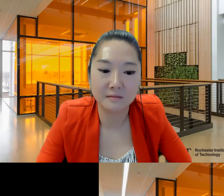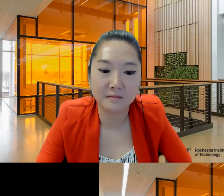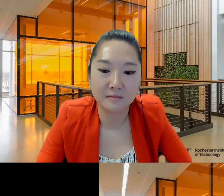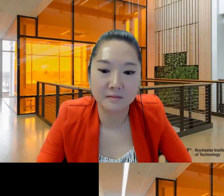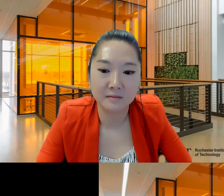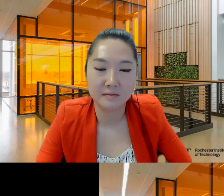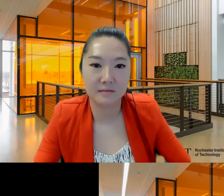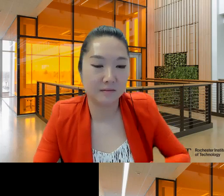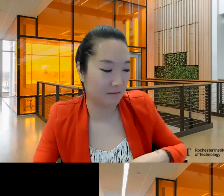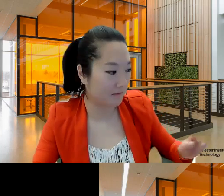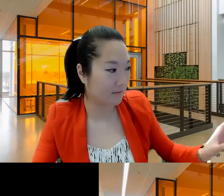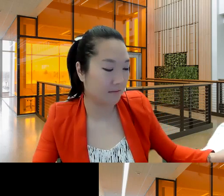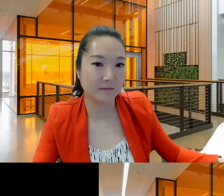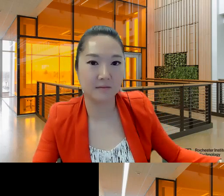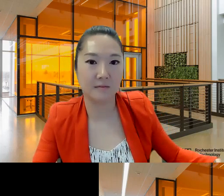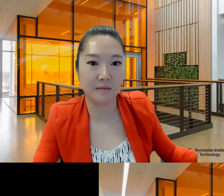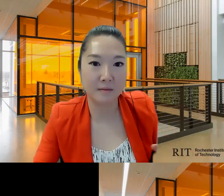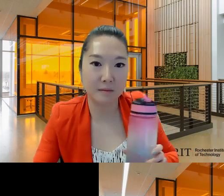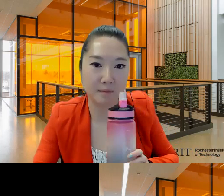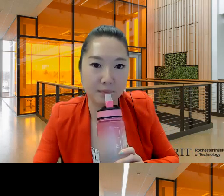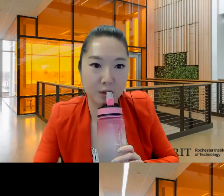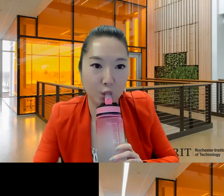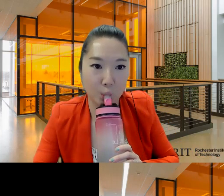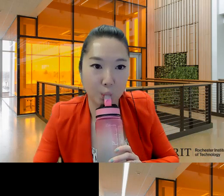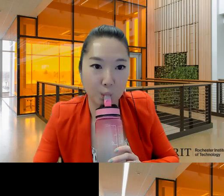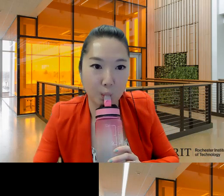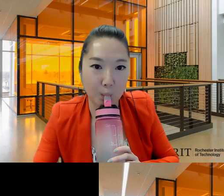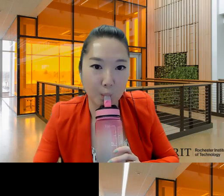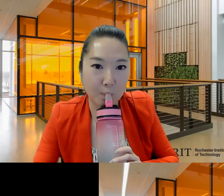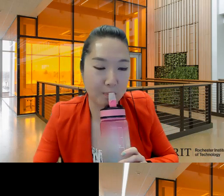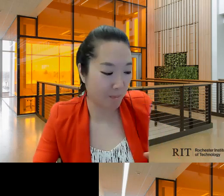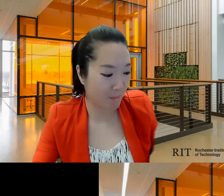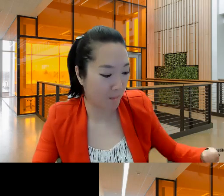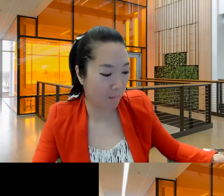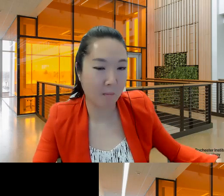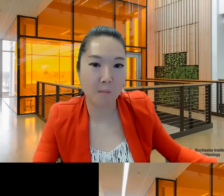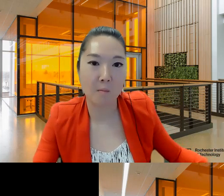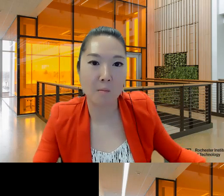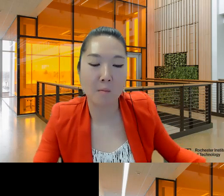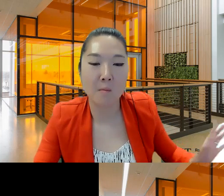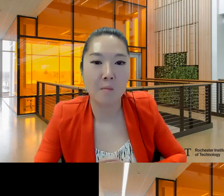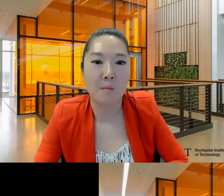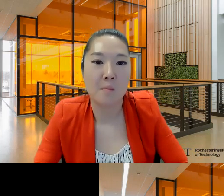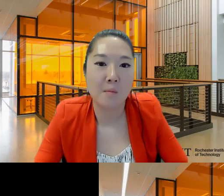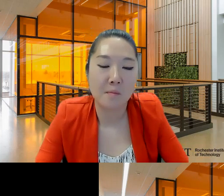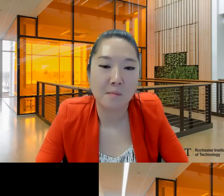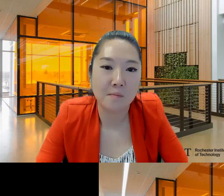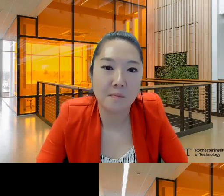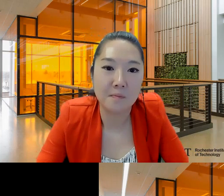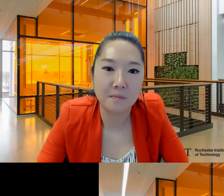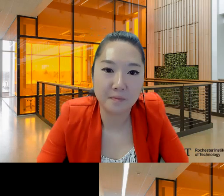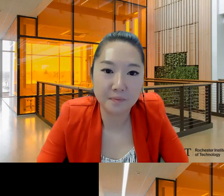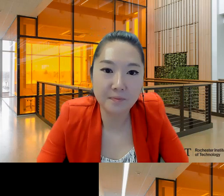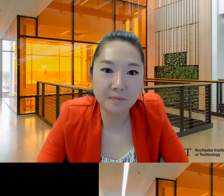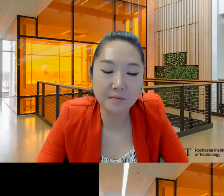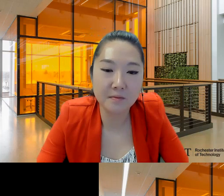But I am Croatian, Canadian. I was actually born and raised in Canada, and I moved here to Sougative about 11 years ago.